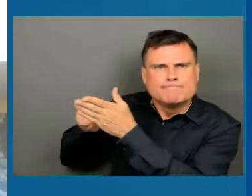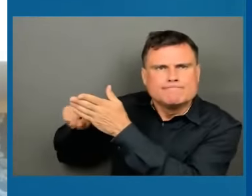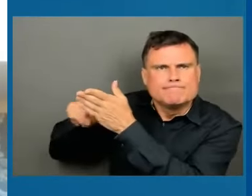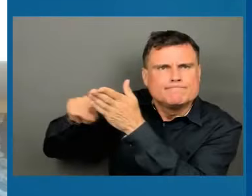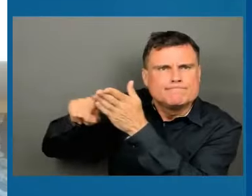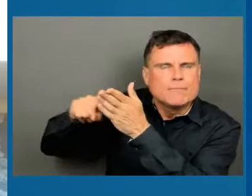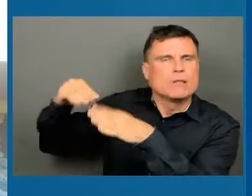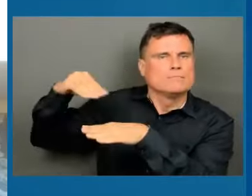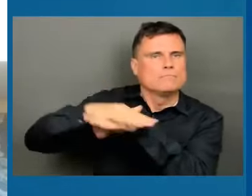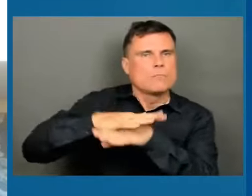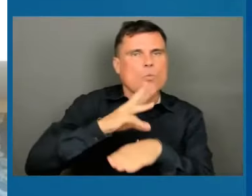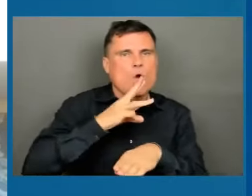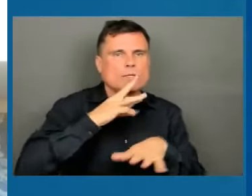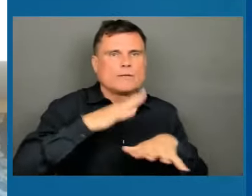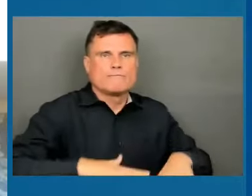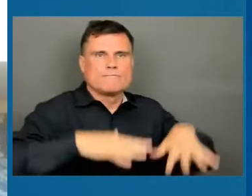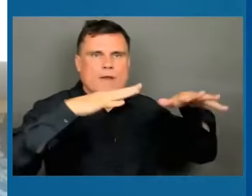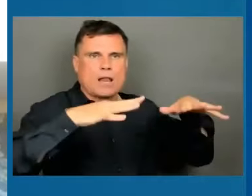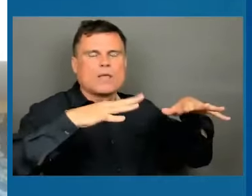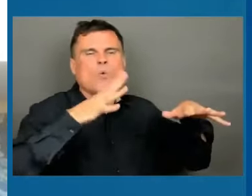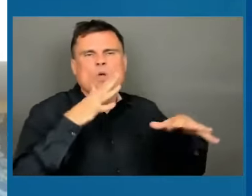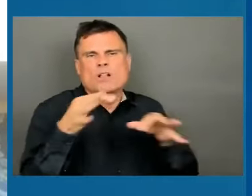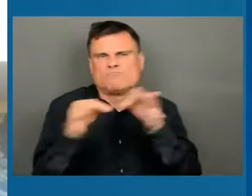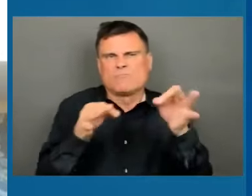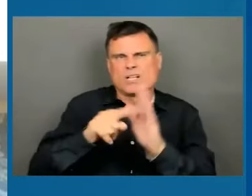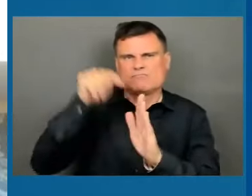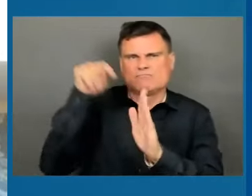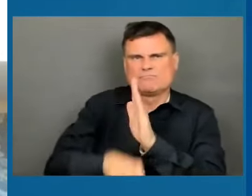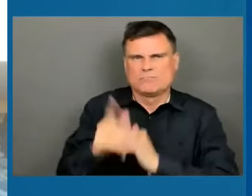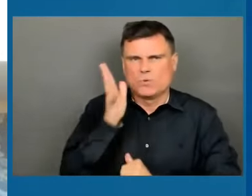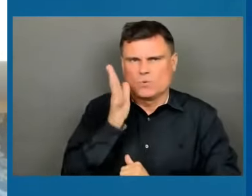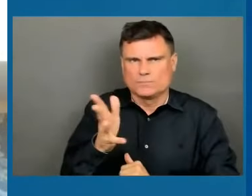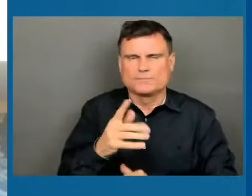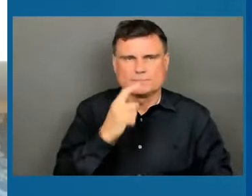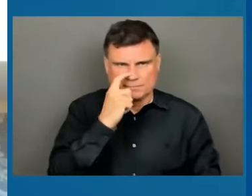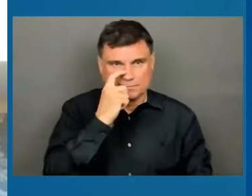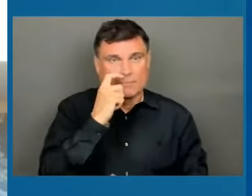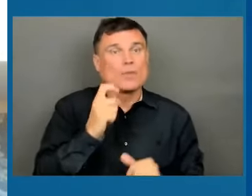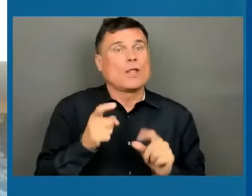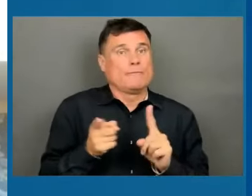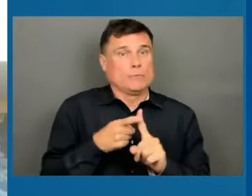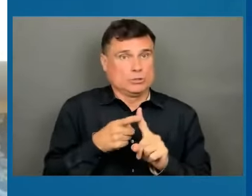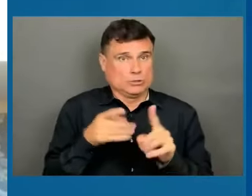have three speakers today. Please press Star one for the